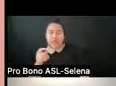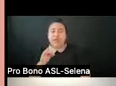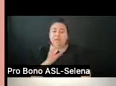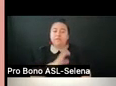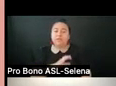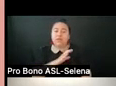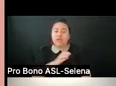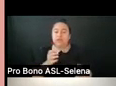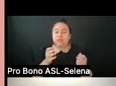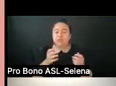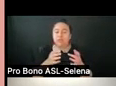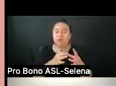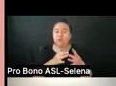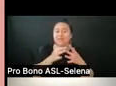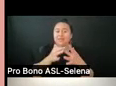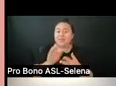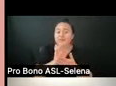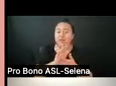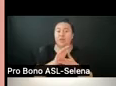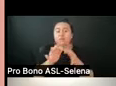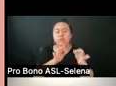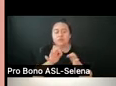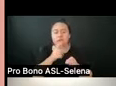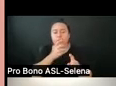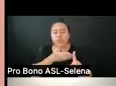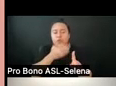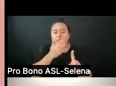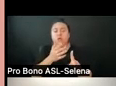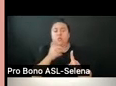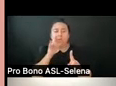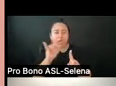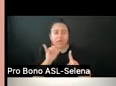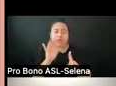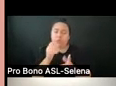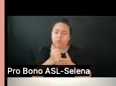If the characters are driving the film, how they portrayed should be helpful.